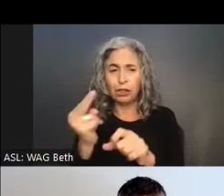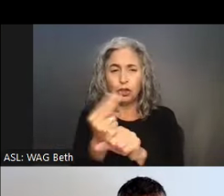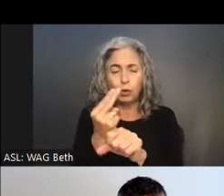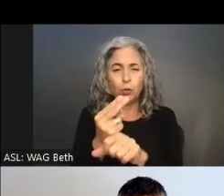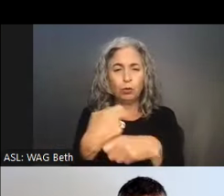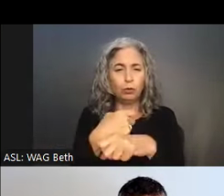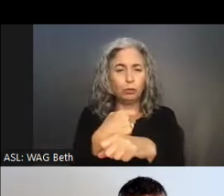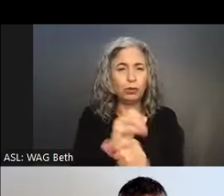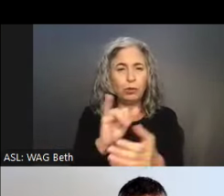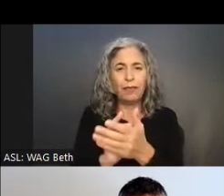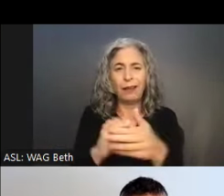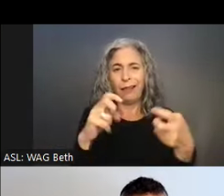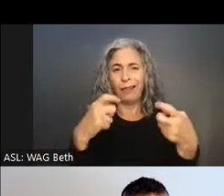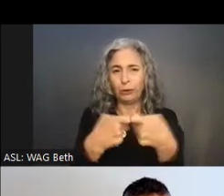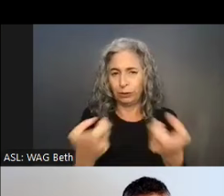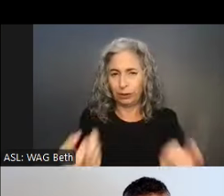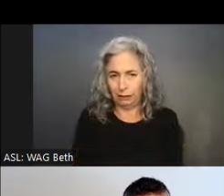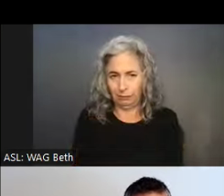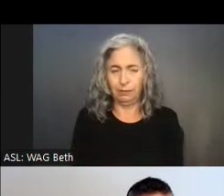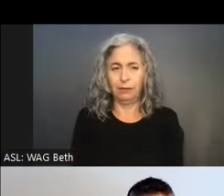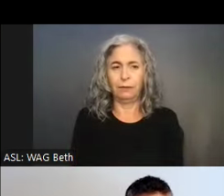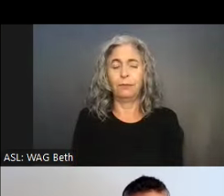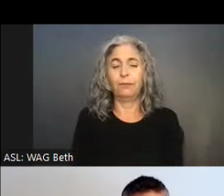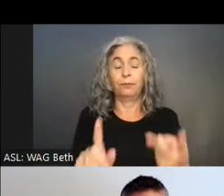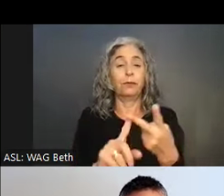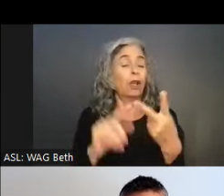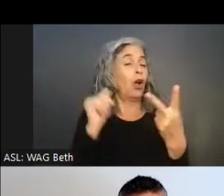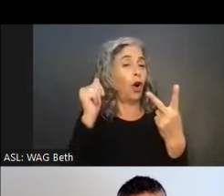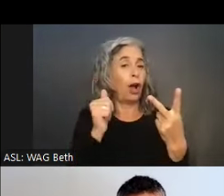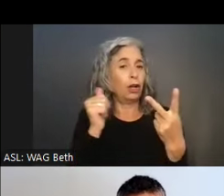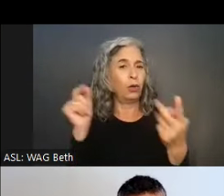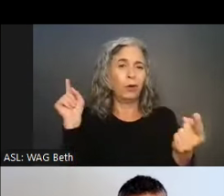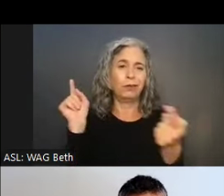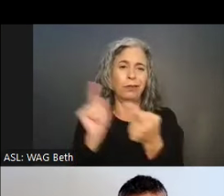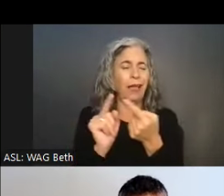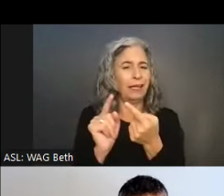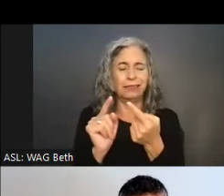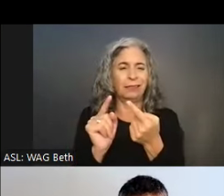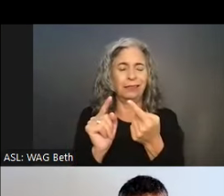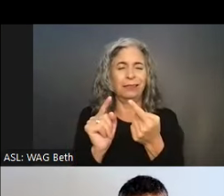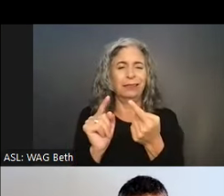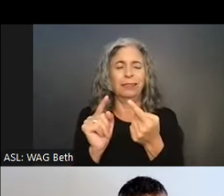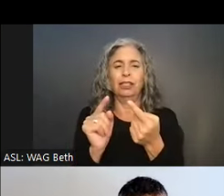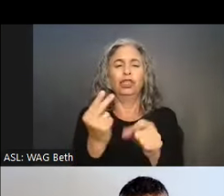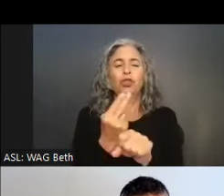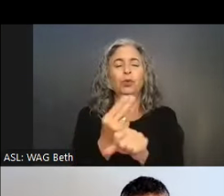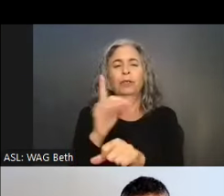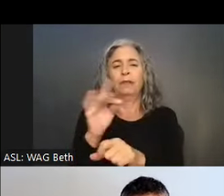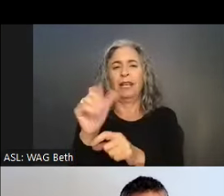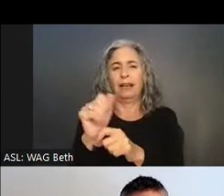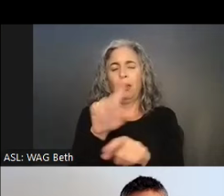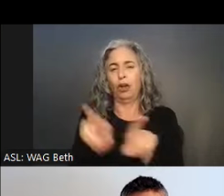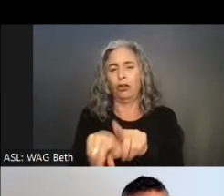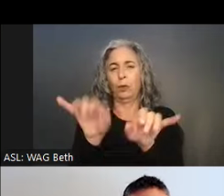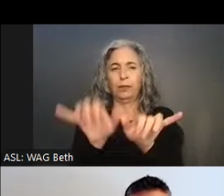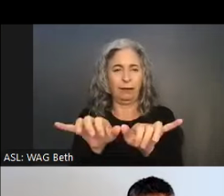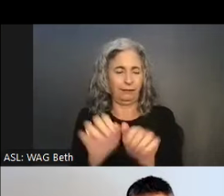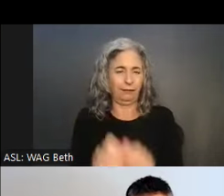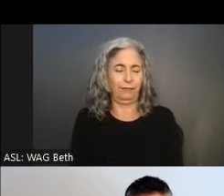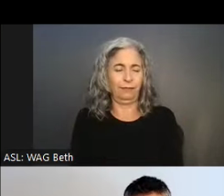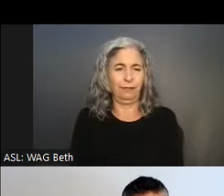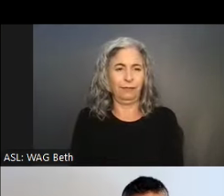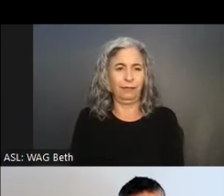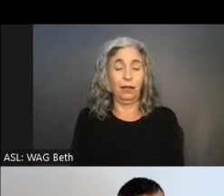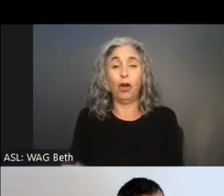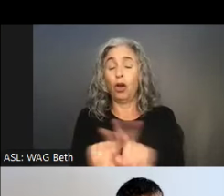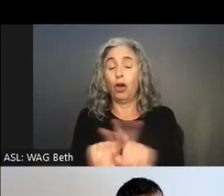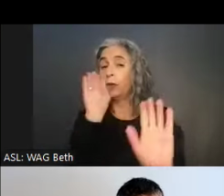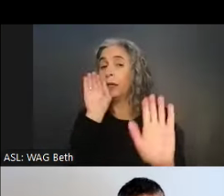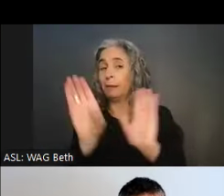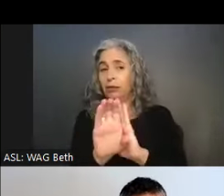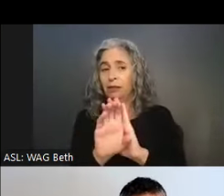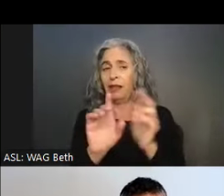electricity. Audio is much less heavy in terms of data and size. And then images and then text.